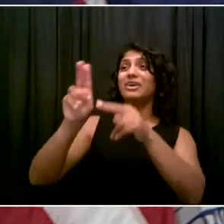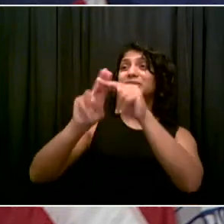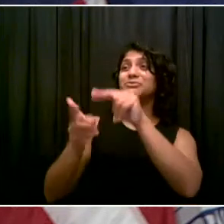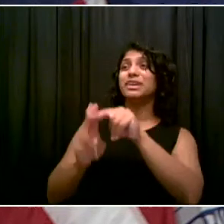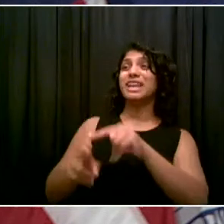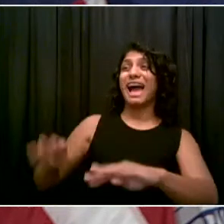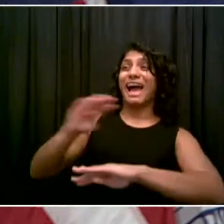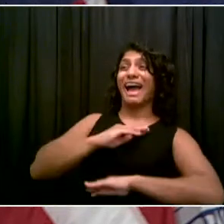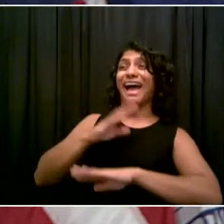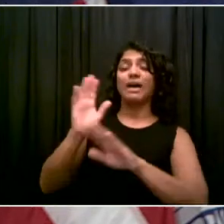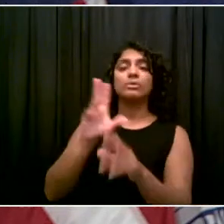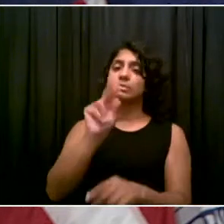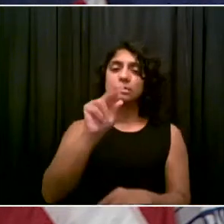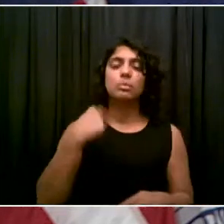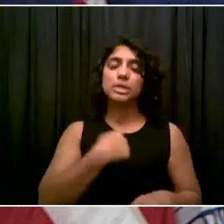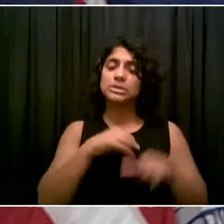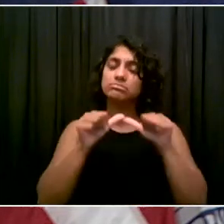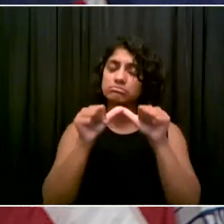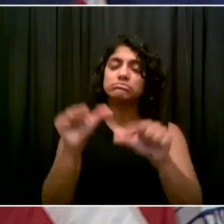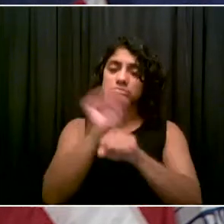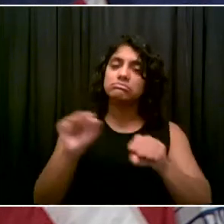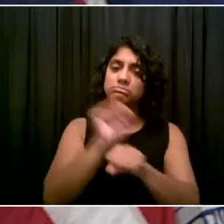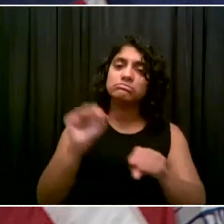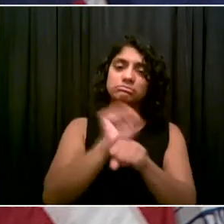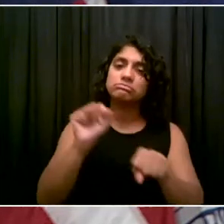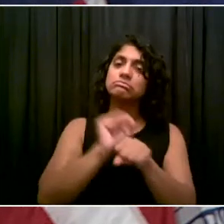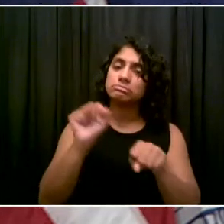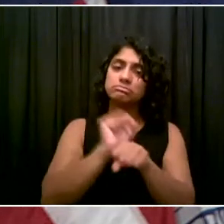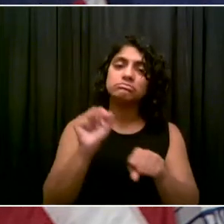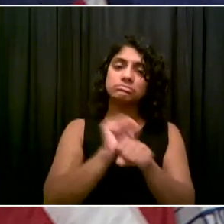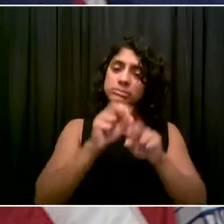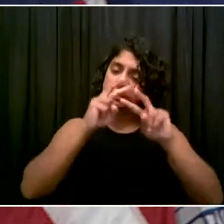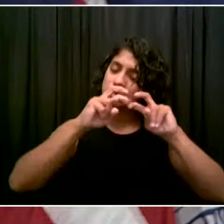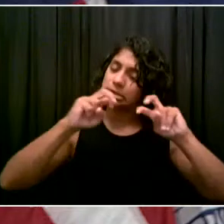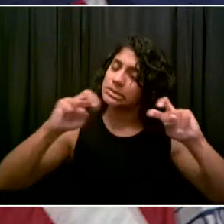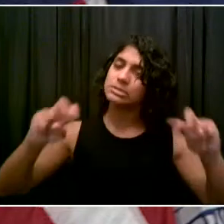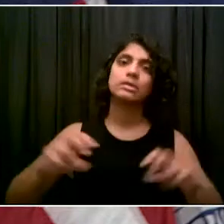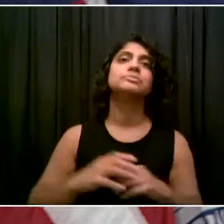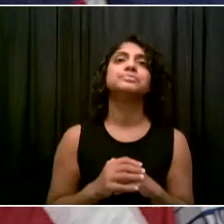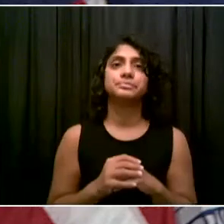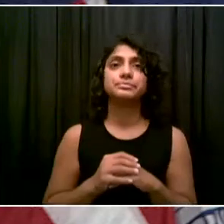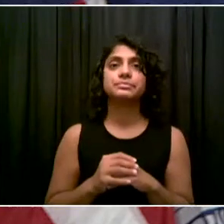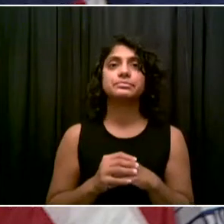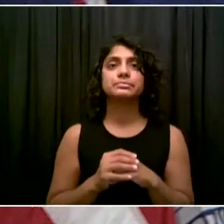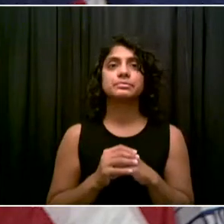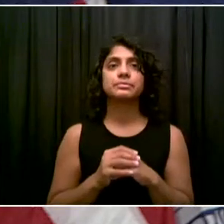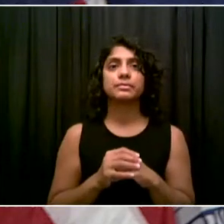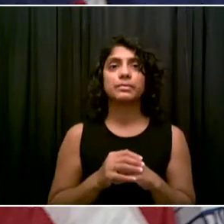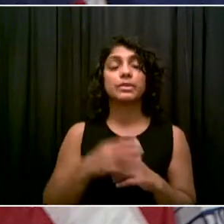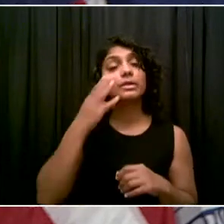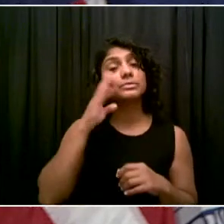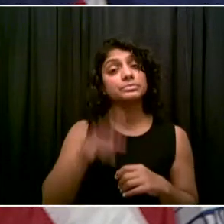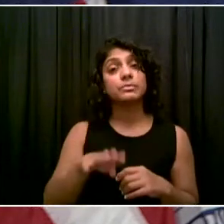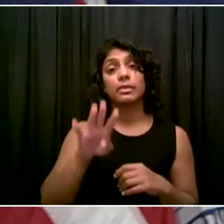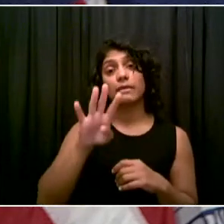PROGRESS AND THAT WISHAT IS IMPORTANT HERE. TO THE QUESTION ABOUT HOW MANY COME IF YORU'E